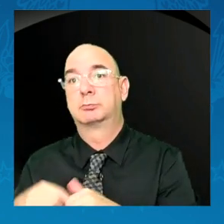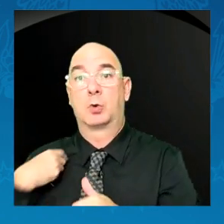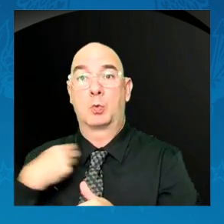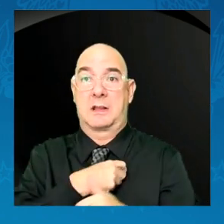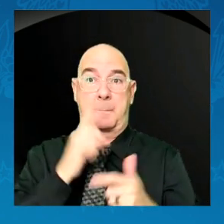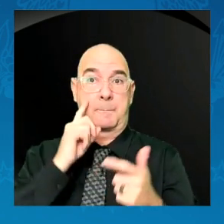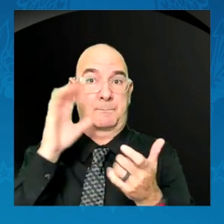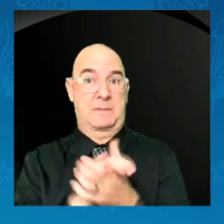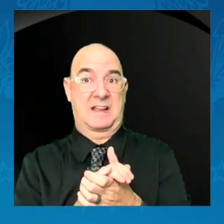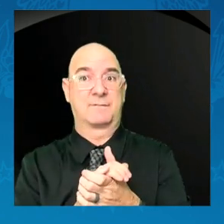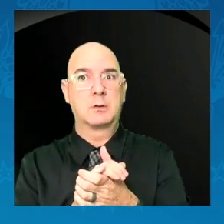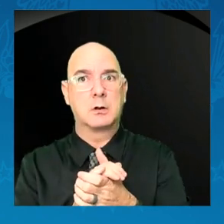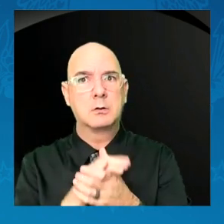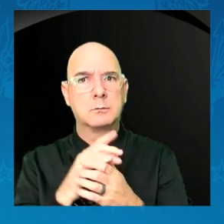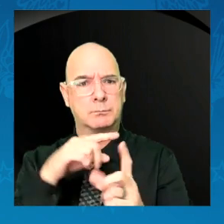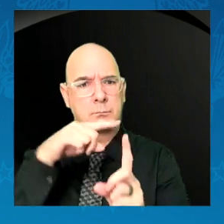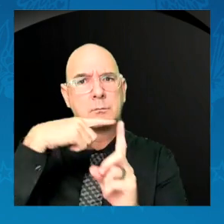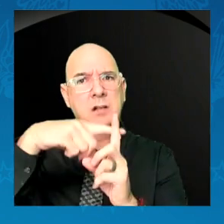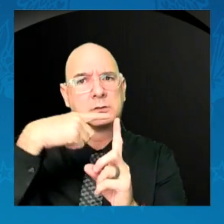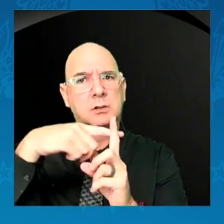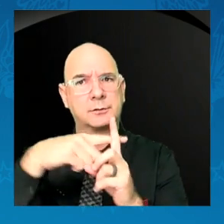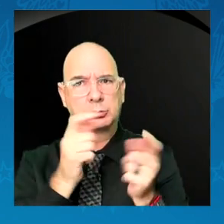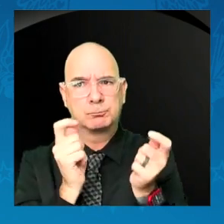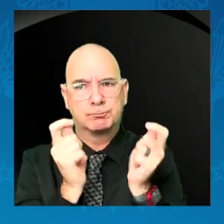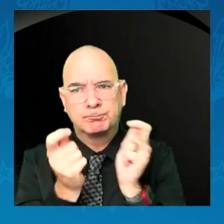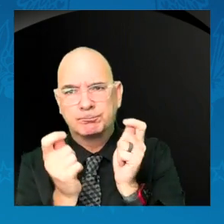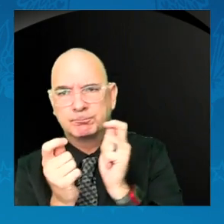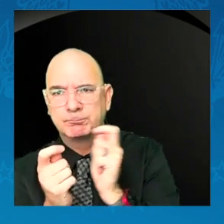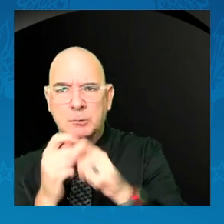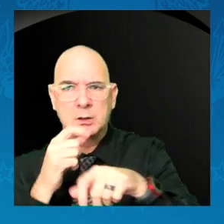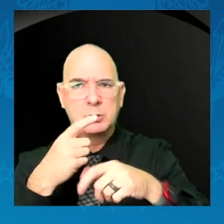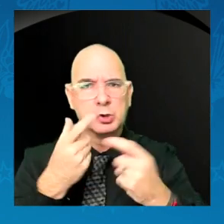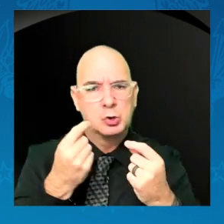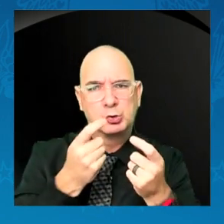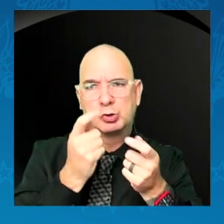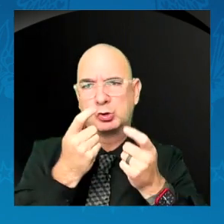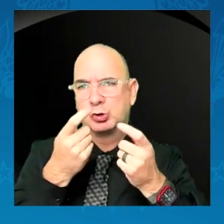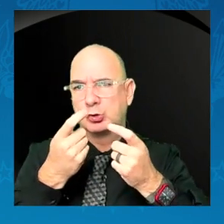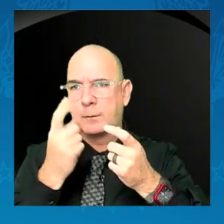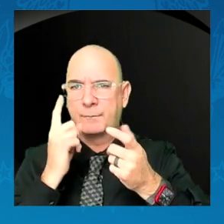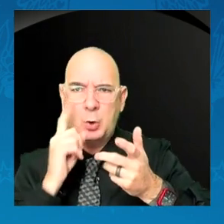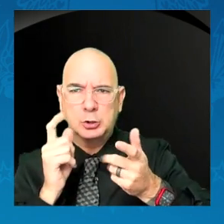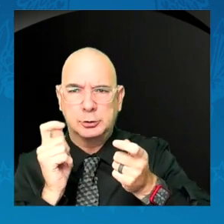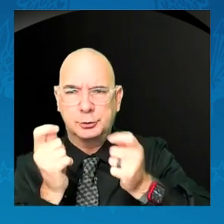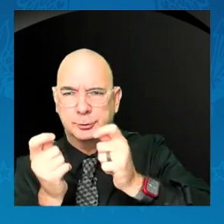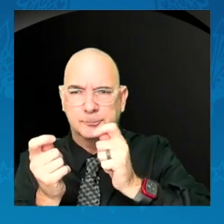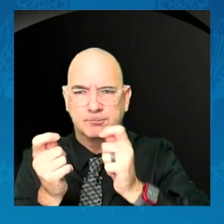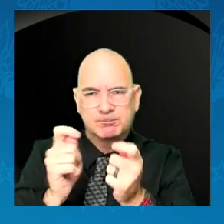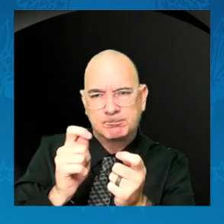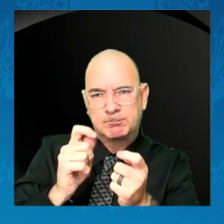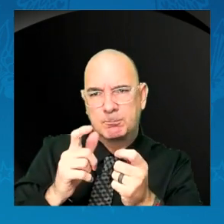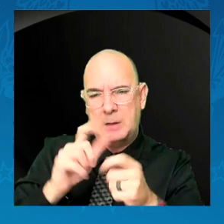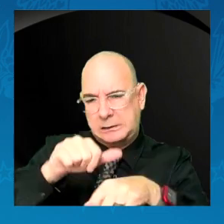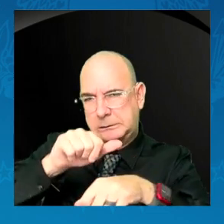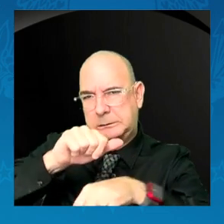as the nation has begun to appropriately reshape its national security space organizations and capabilities.